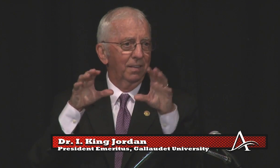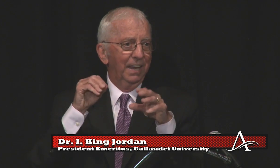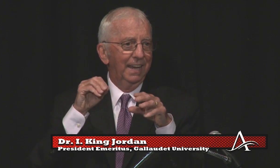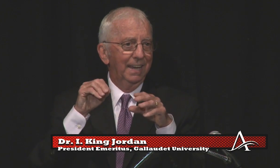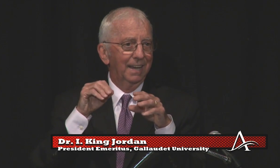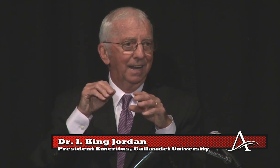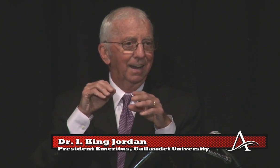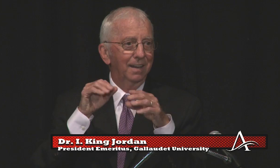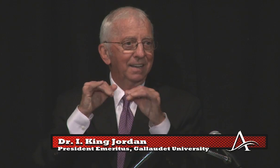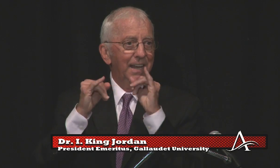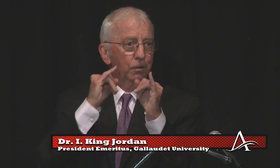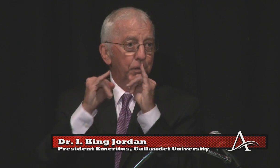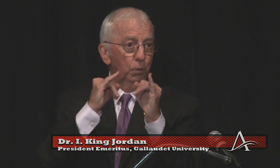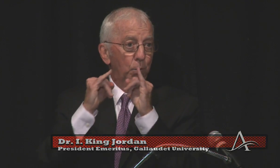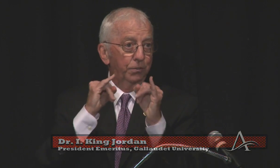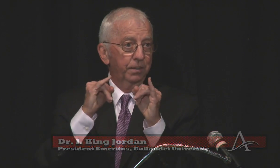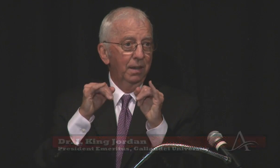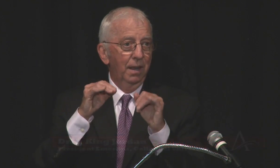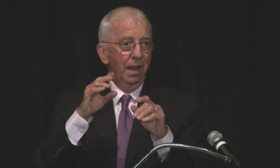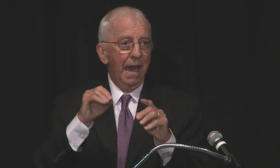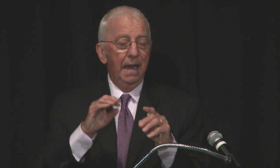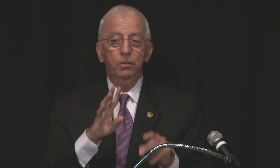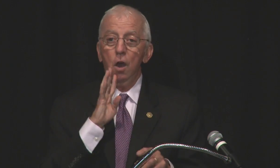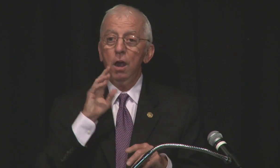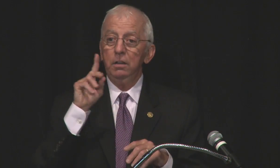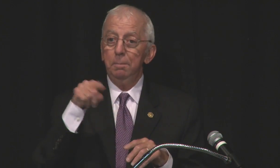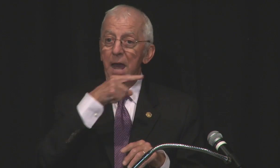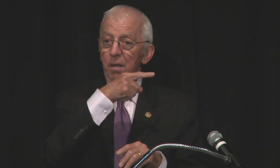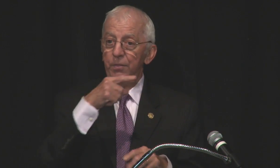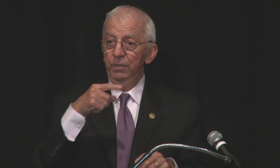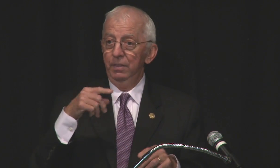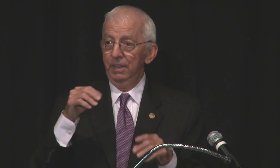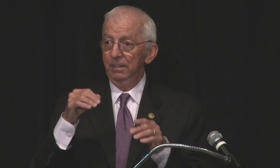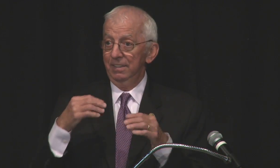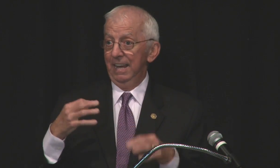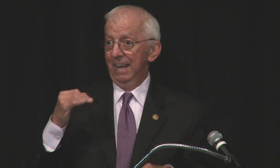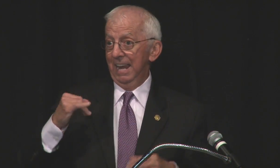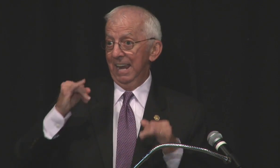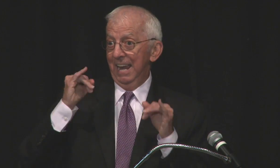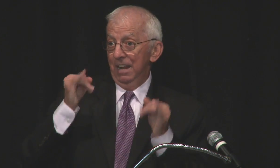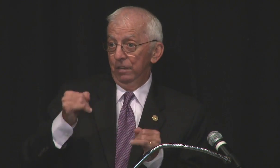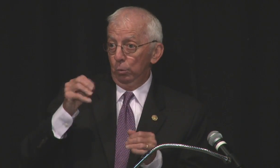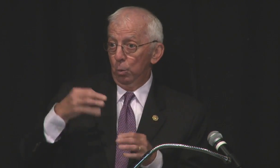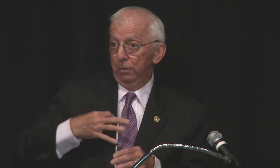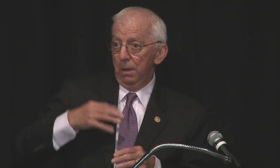the interviews and talked about this individual who was applying